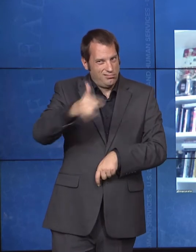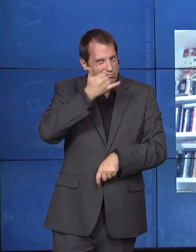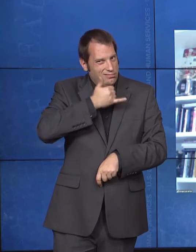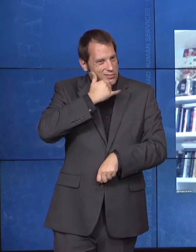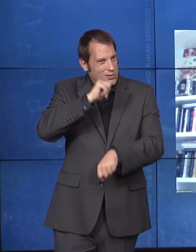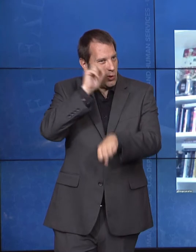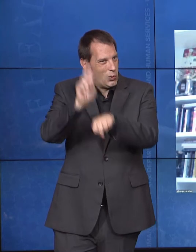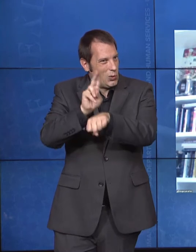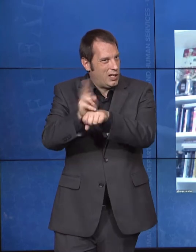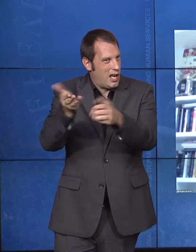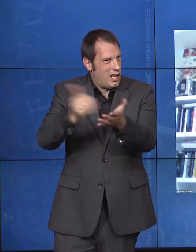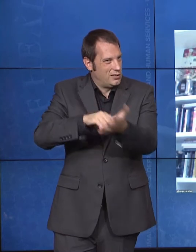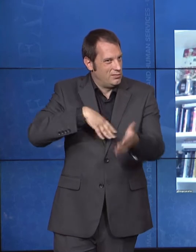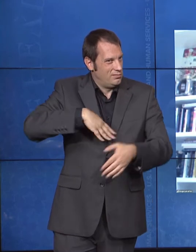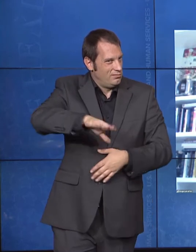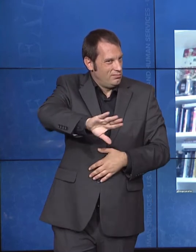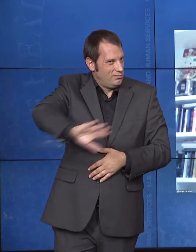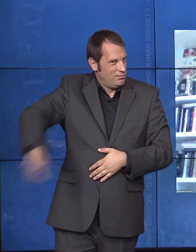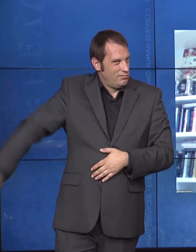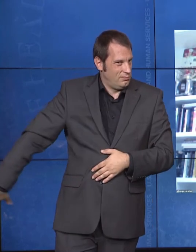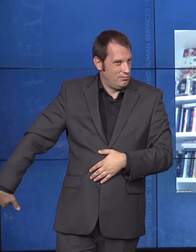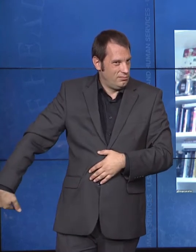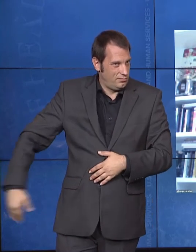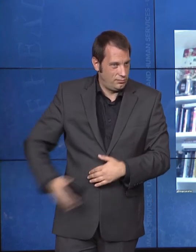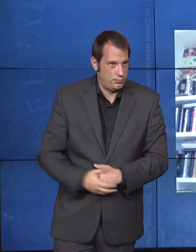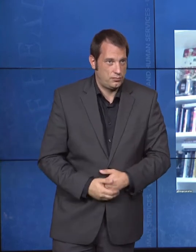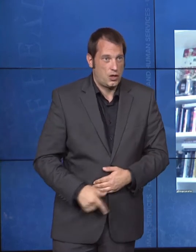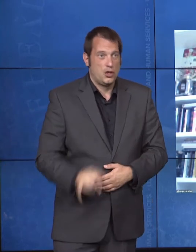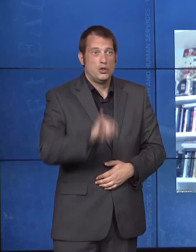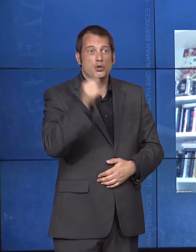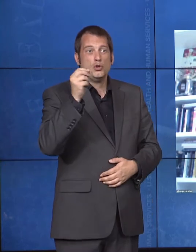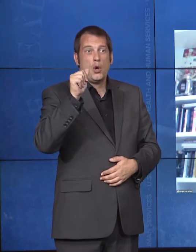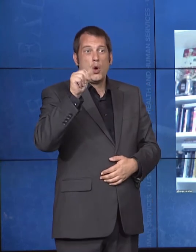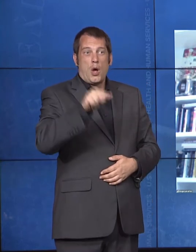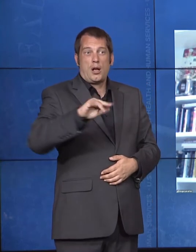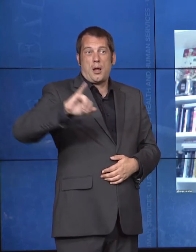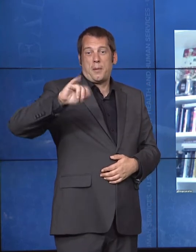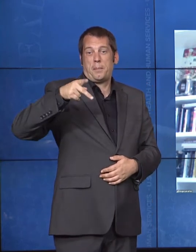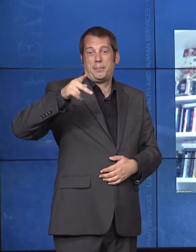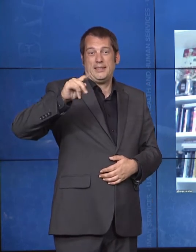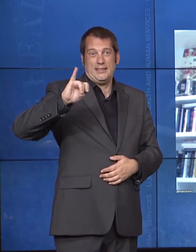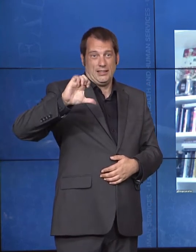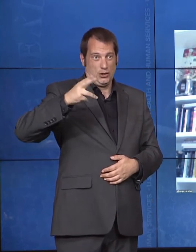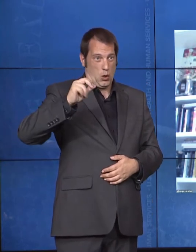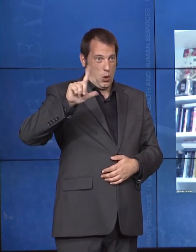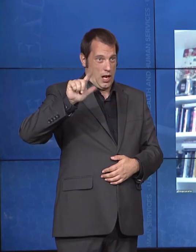She's a woman in Georgia who has actually denied the ability to be a foster parent,